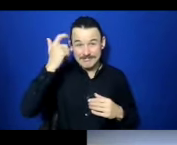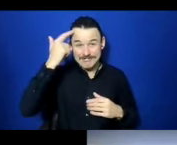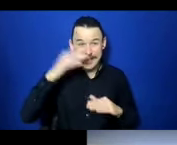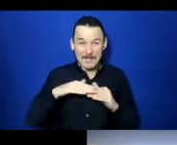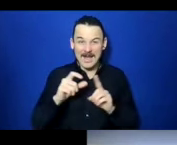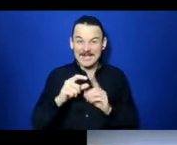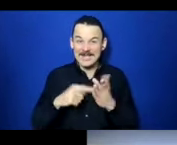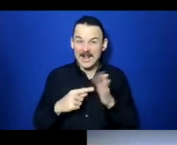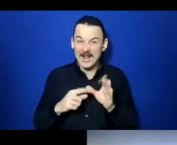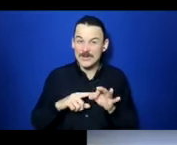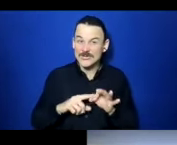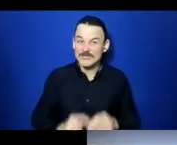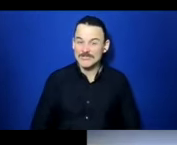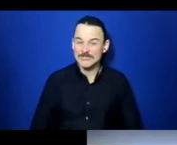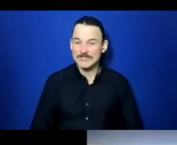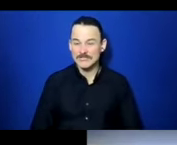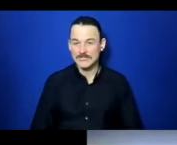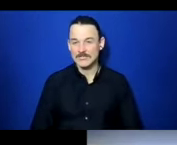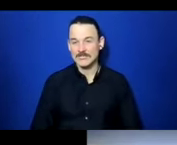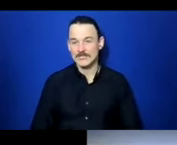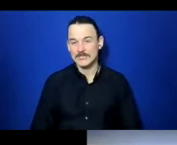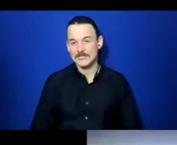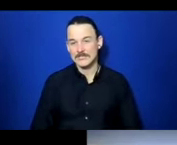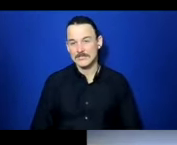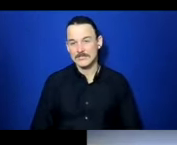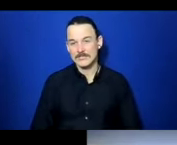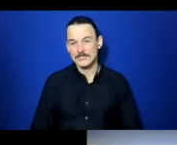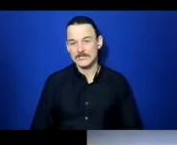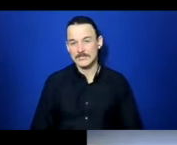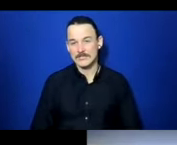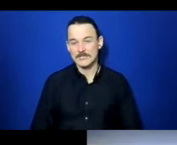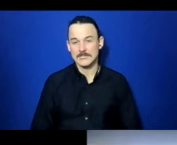[Anna] Well yeah because we're actually on the side that we can collect